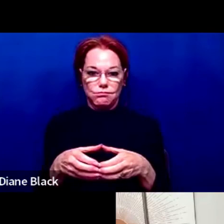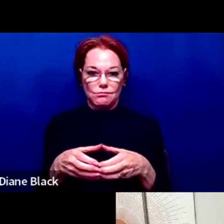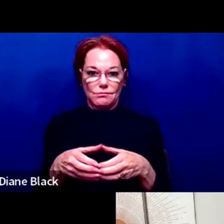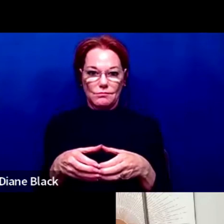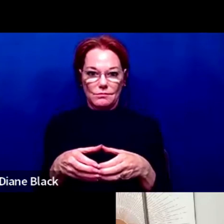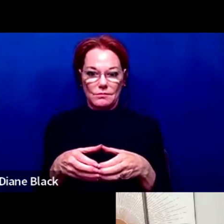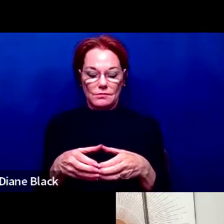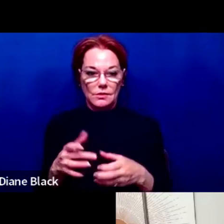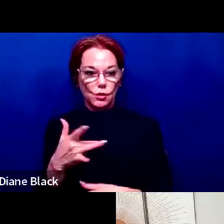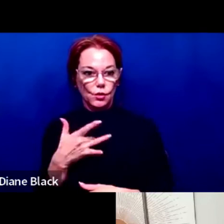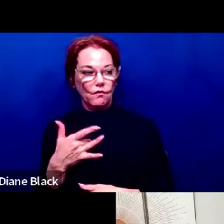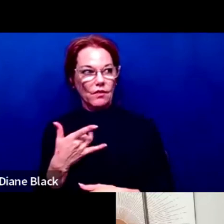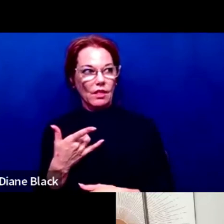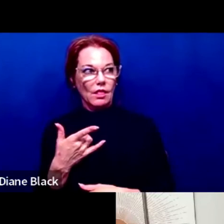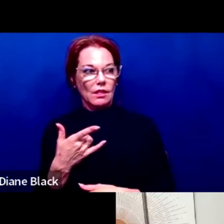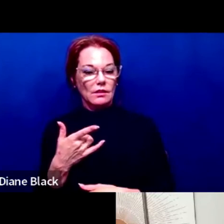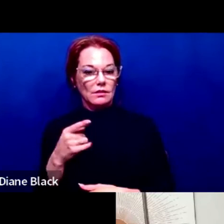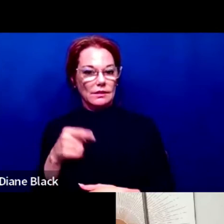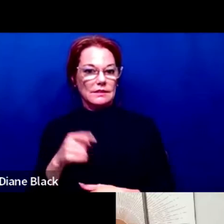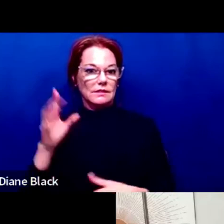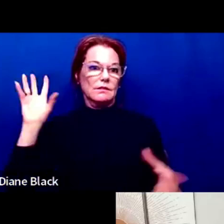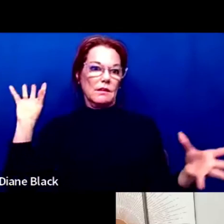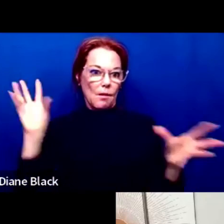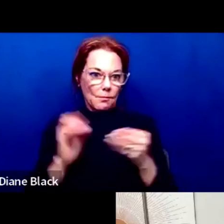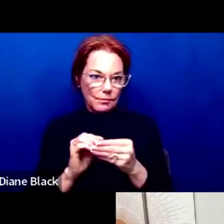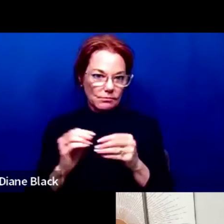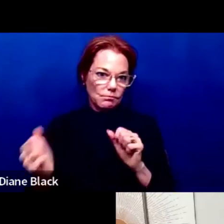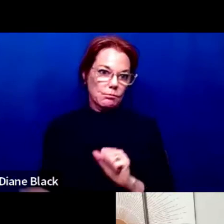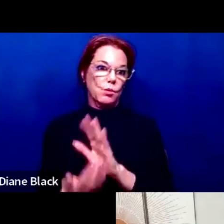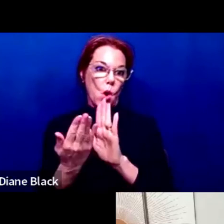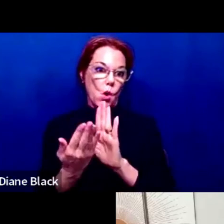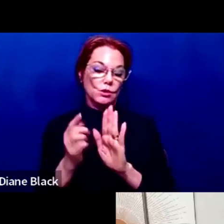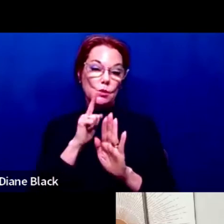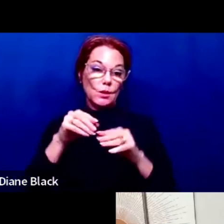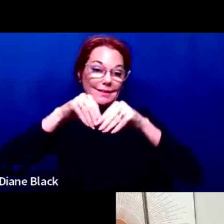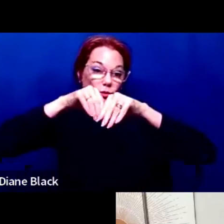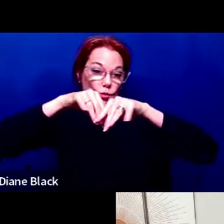comprehensive systemic approach is really trickling down to the state so far. Yeah,